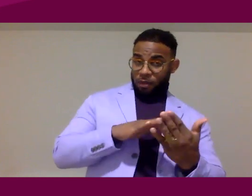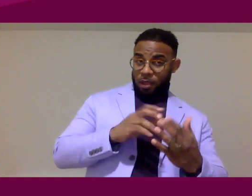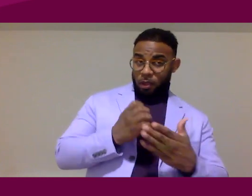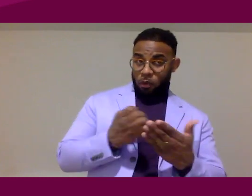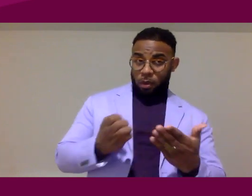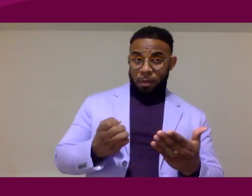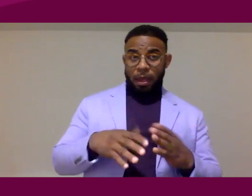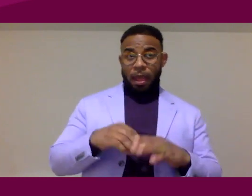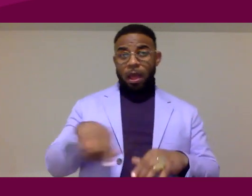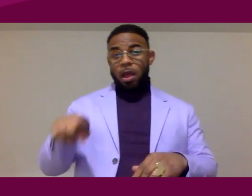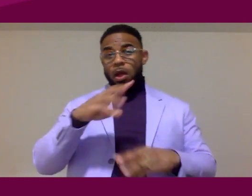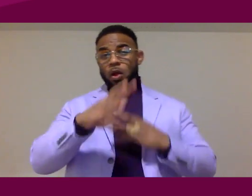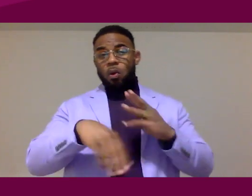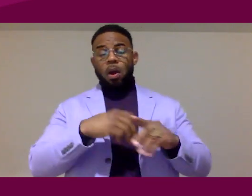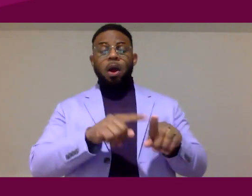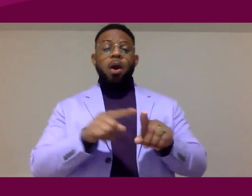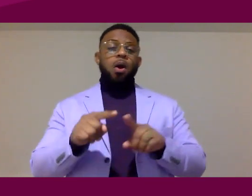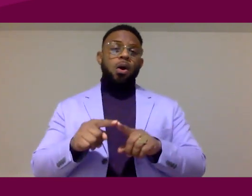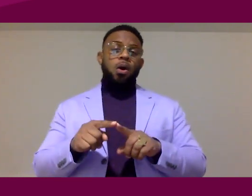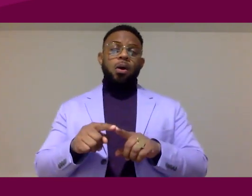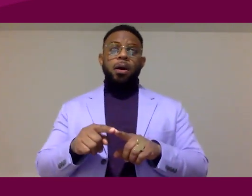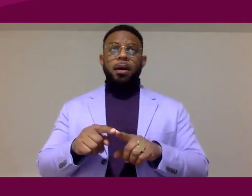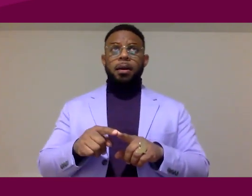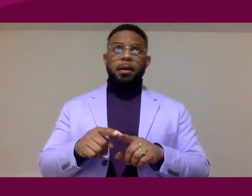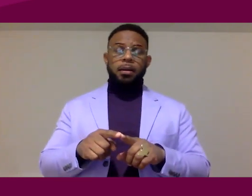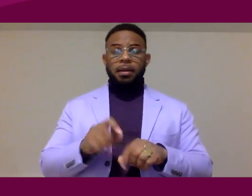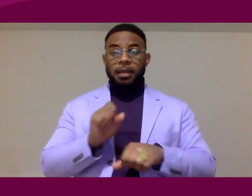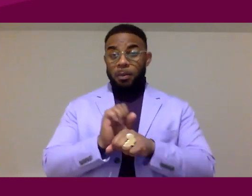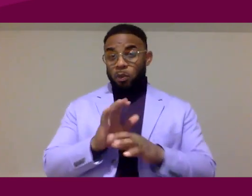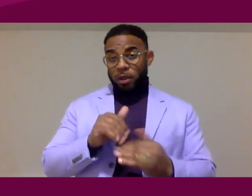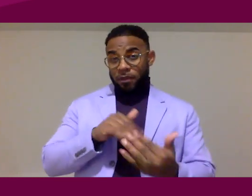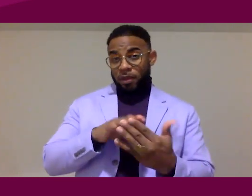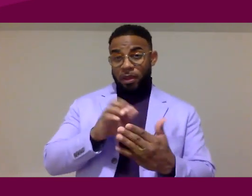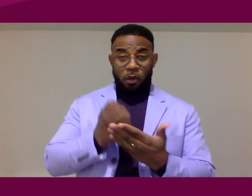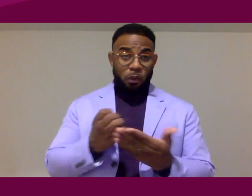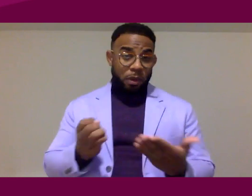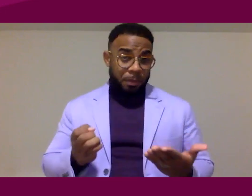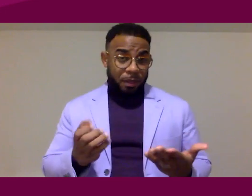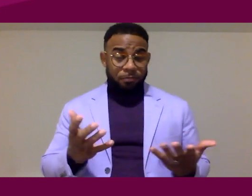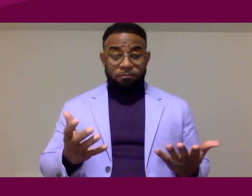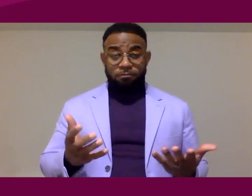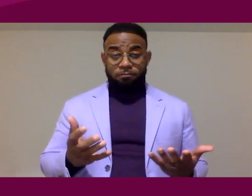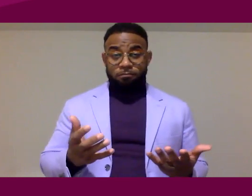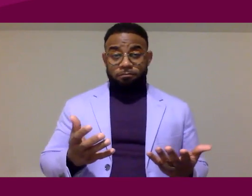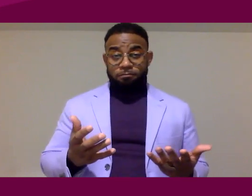out in the world as well as employee facing equipment.